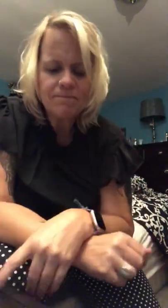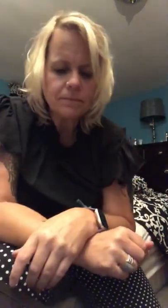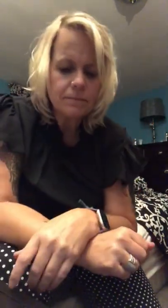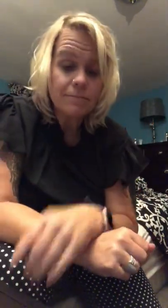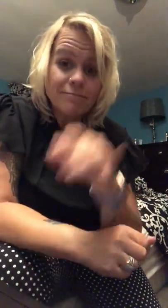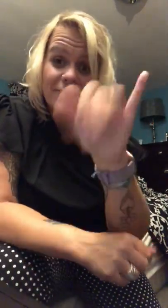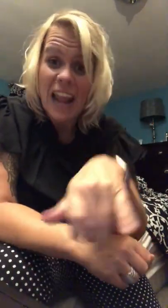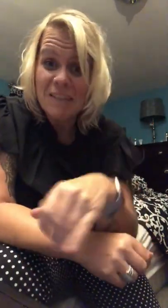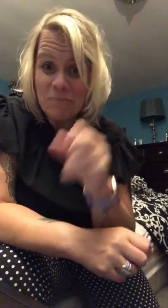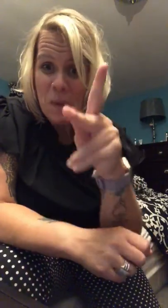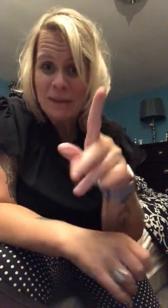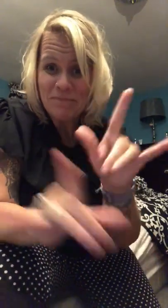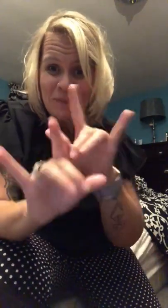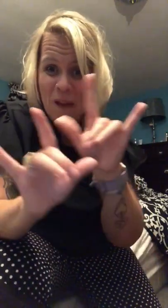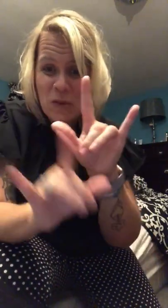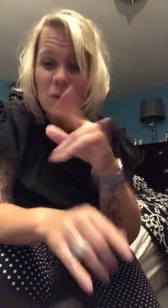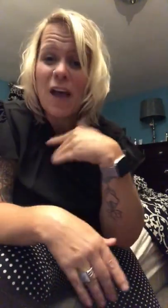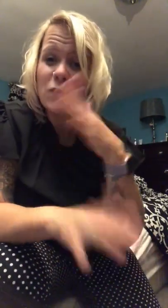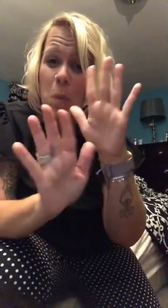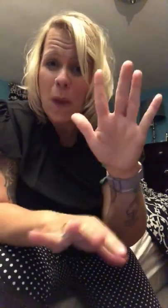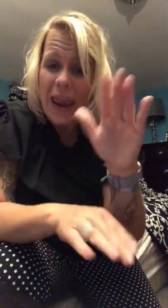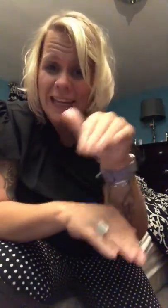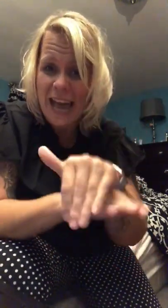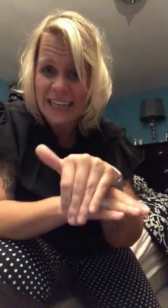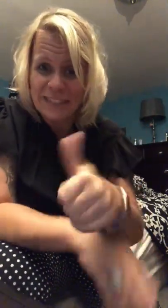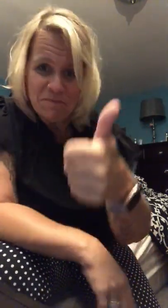There, all right? I love you and have a great night.